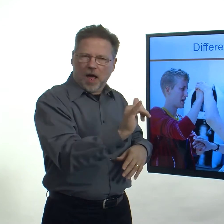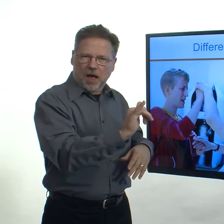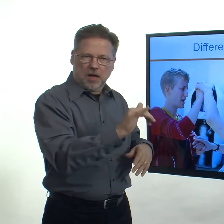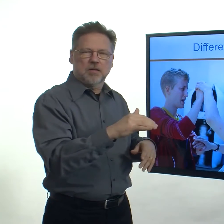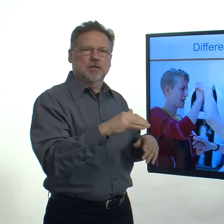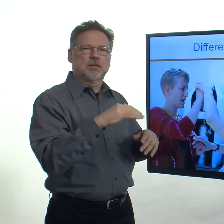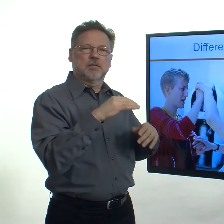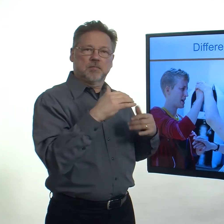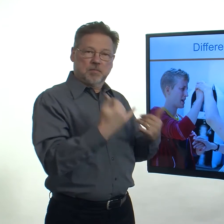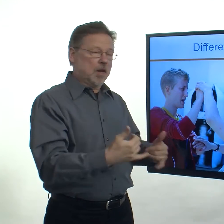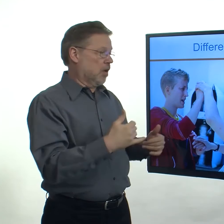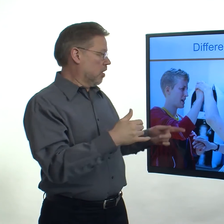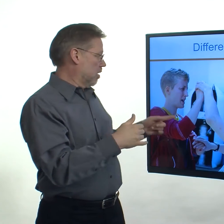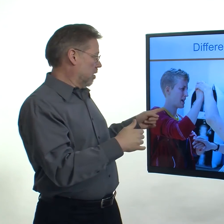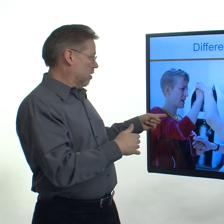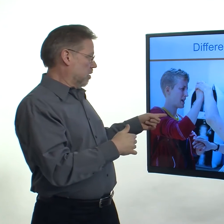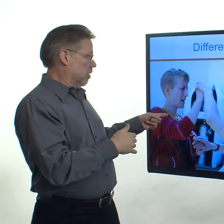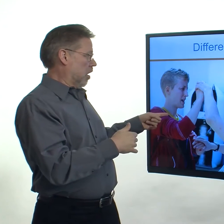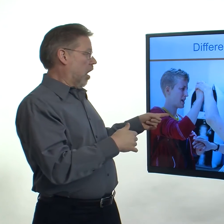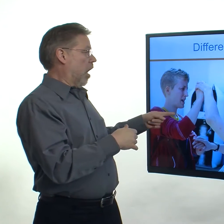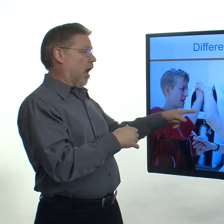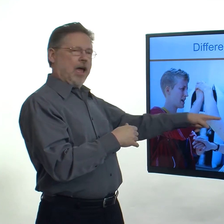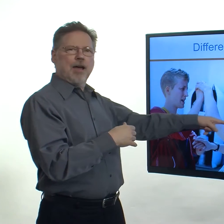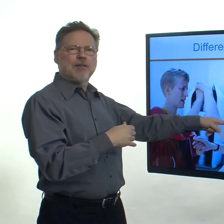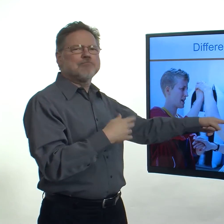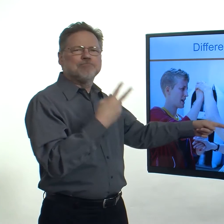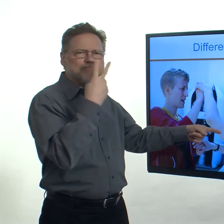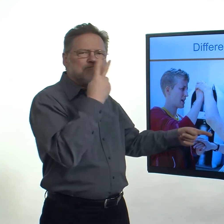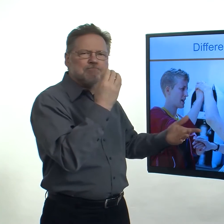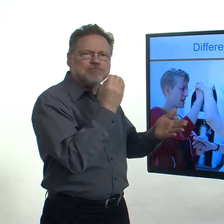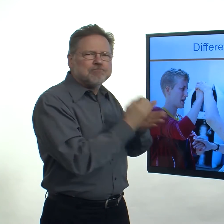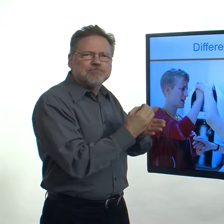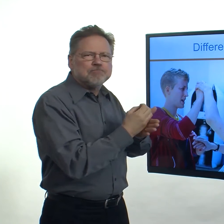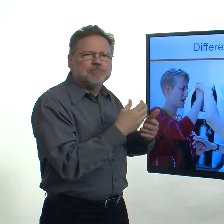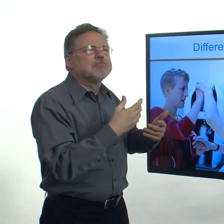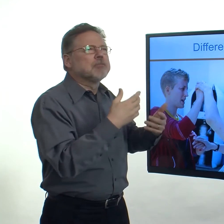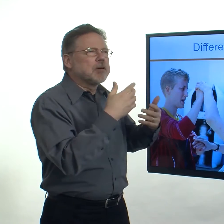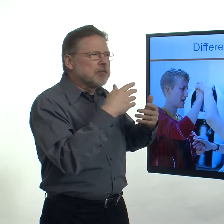For the moment, imagine that this person doesn’t have any access to visual information.